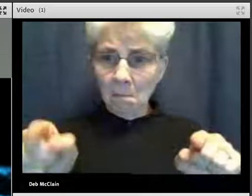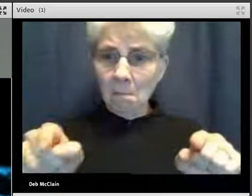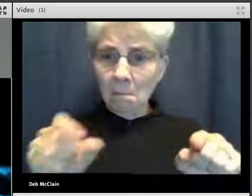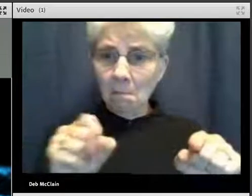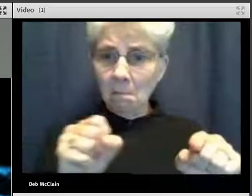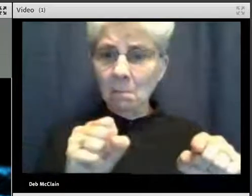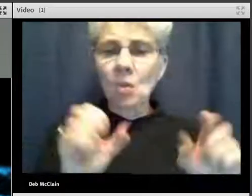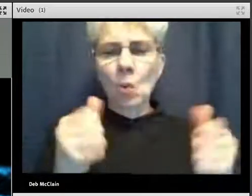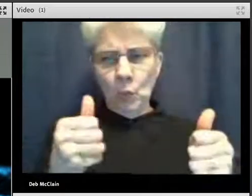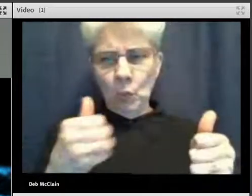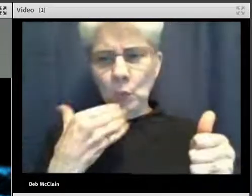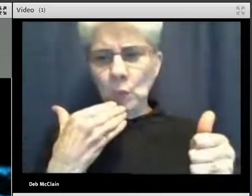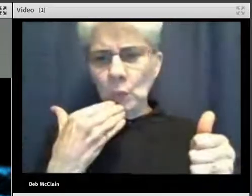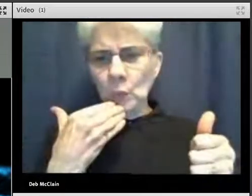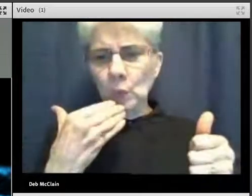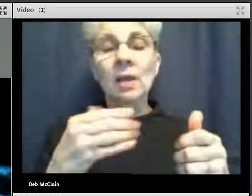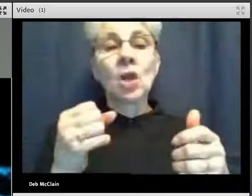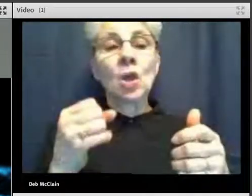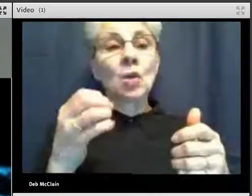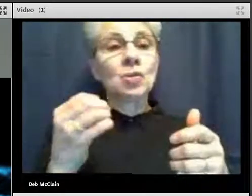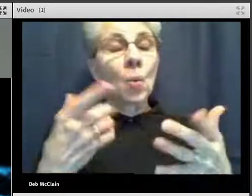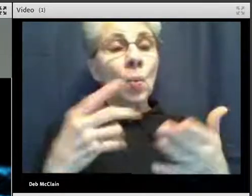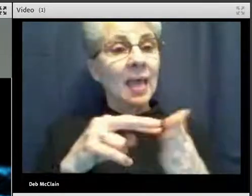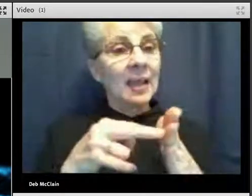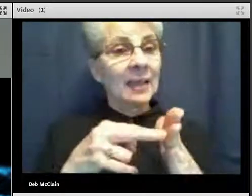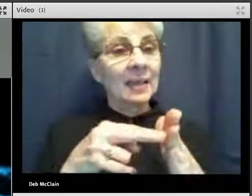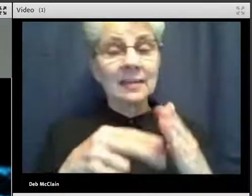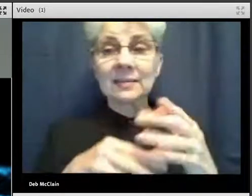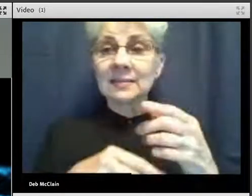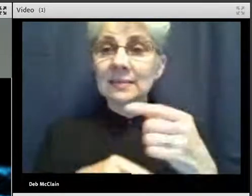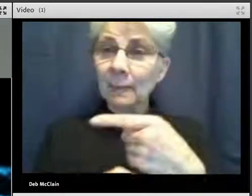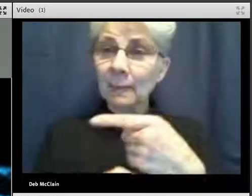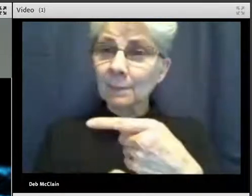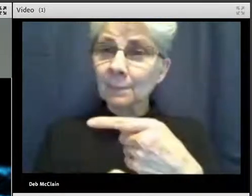OK, great. So what this is, is...